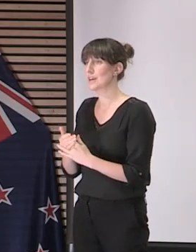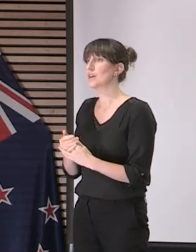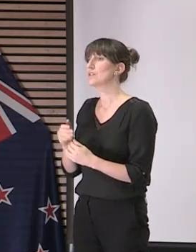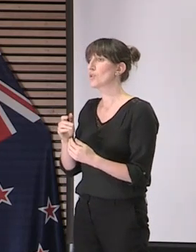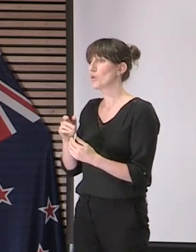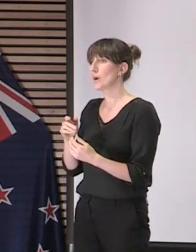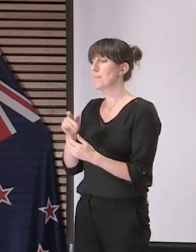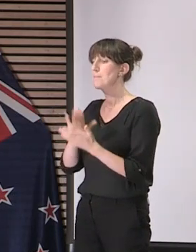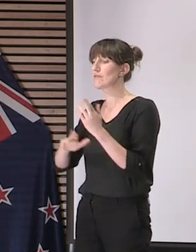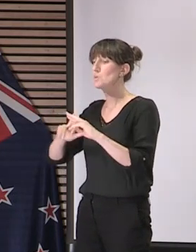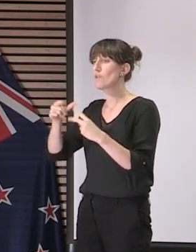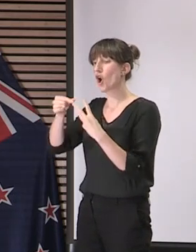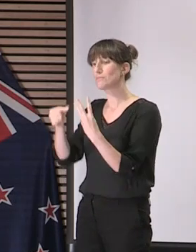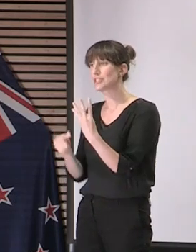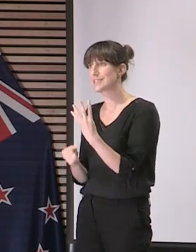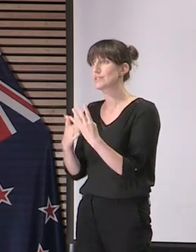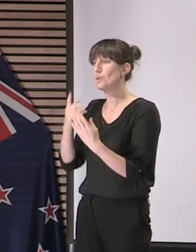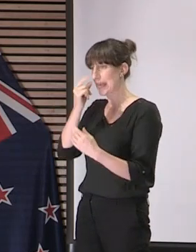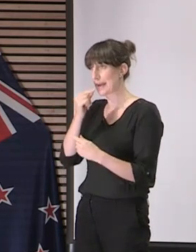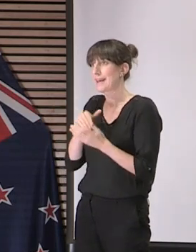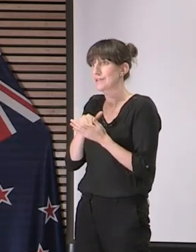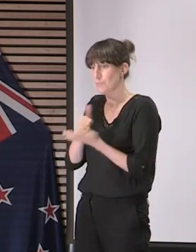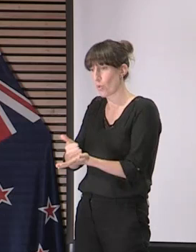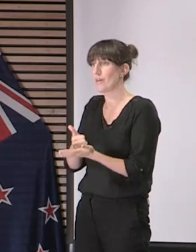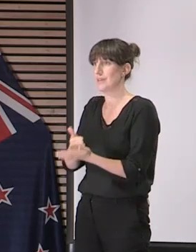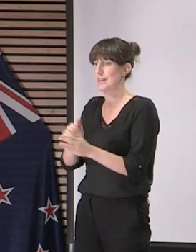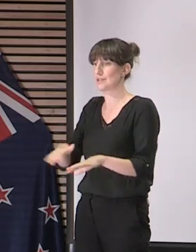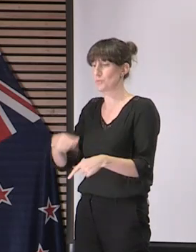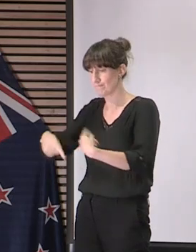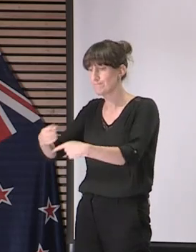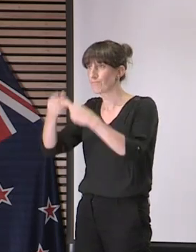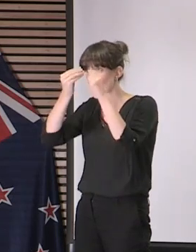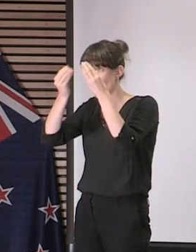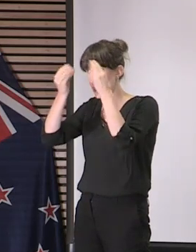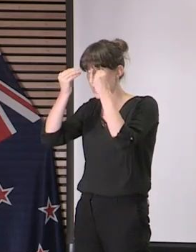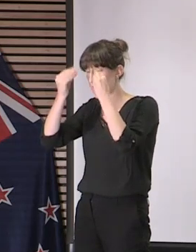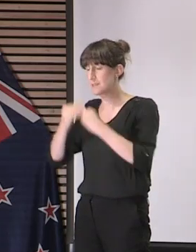resources. Households will have access to at least one of these alternatives so parents